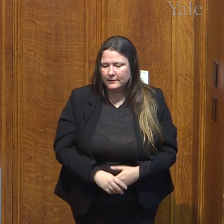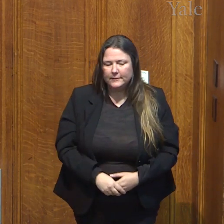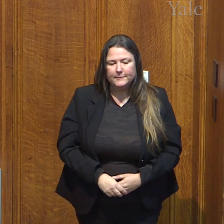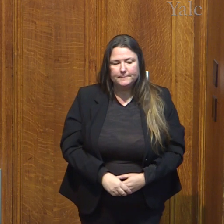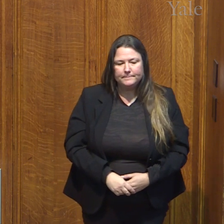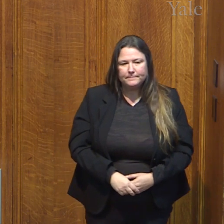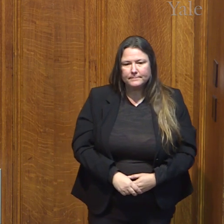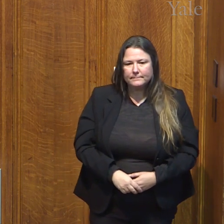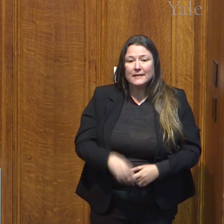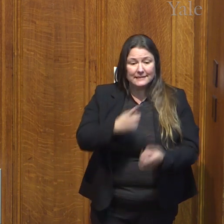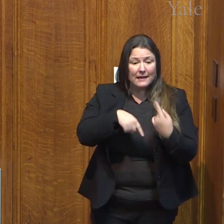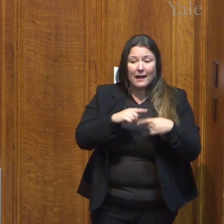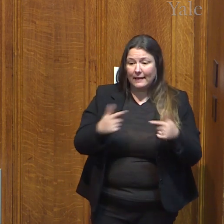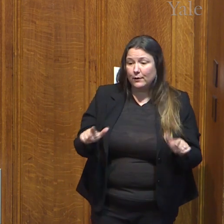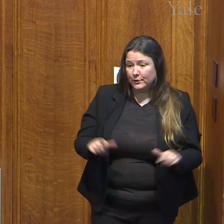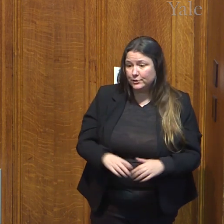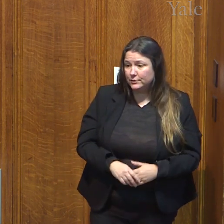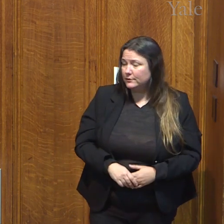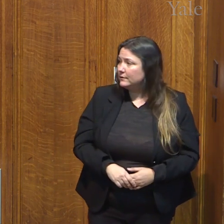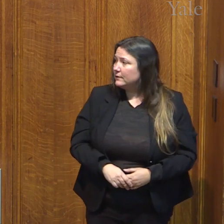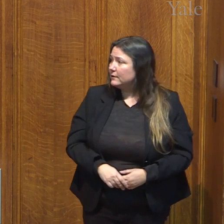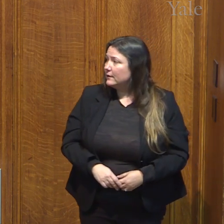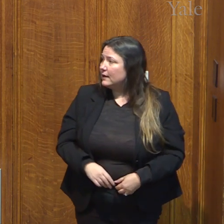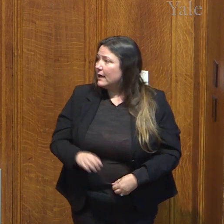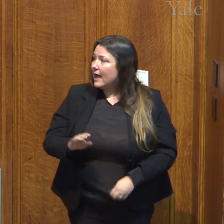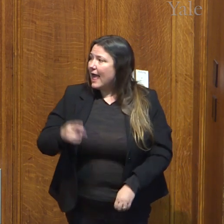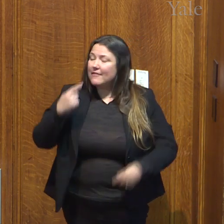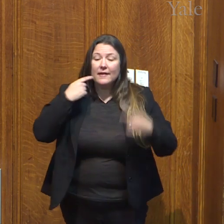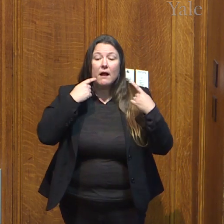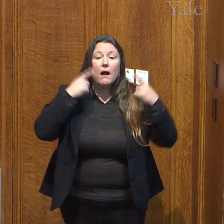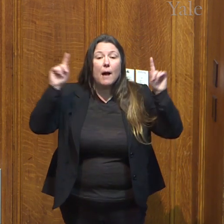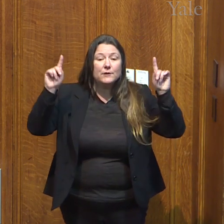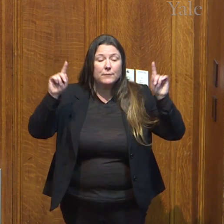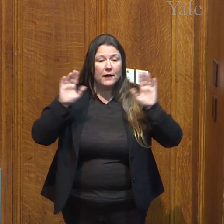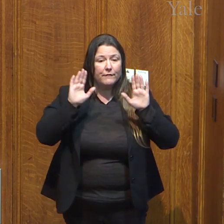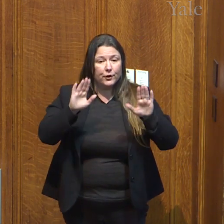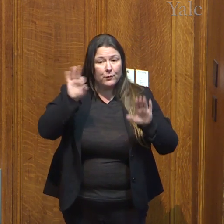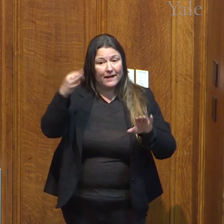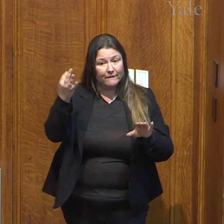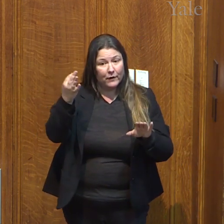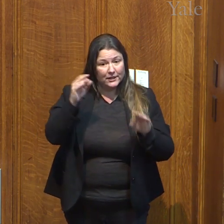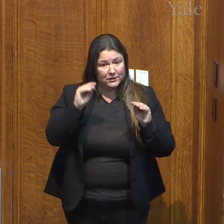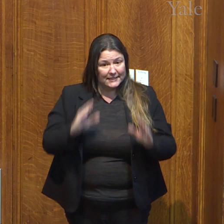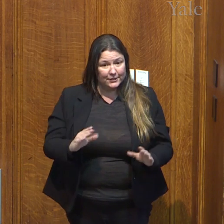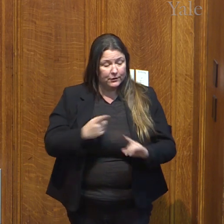and signed languages, I.E. the accomplishments of the great French teachers of the early 19th century,